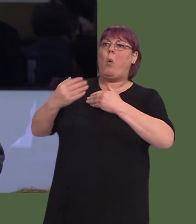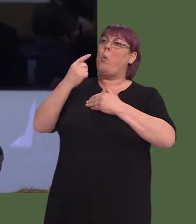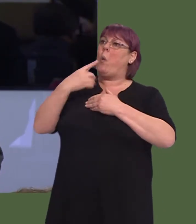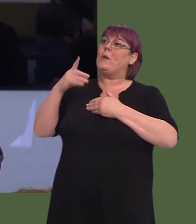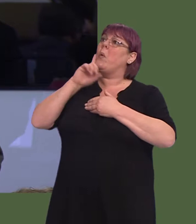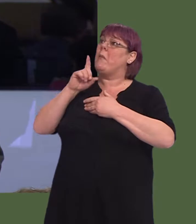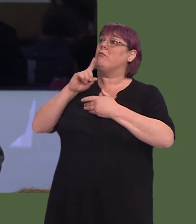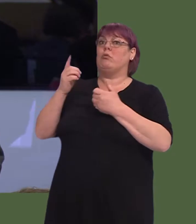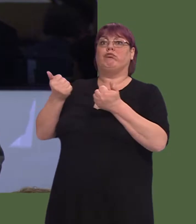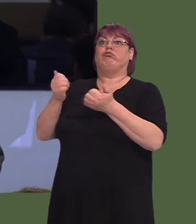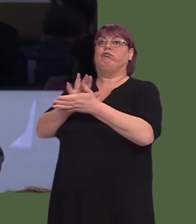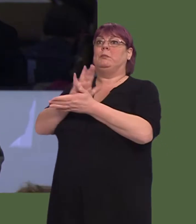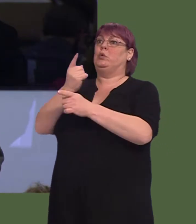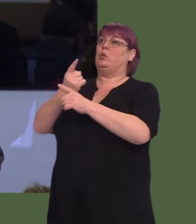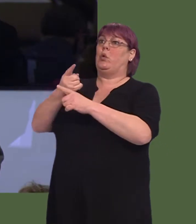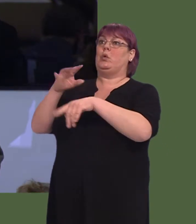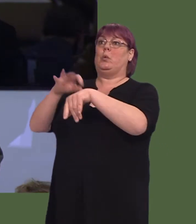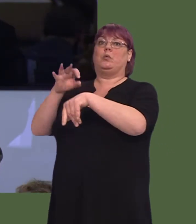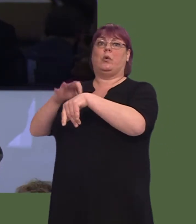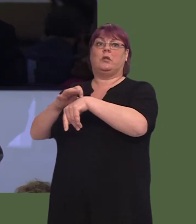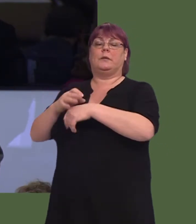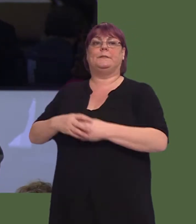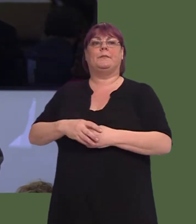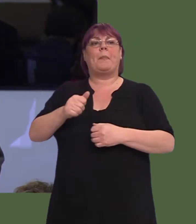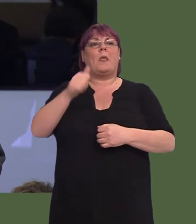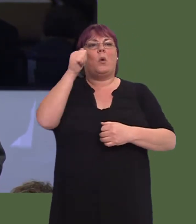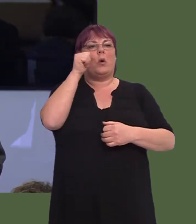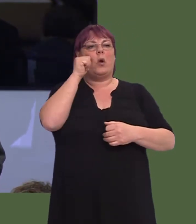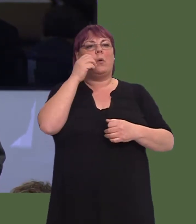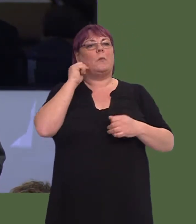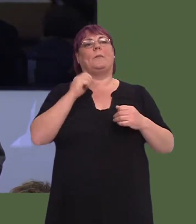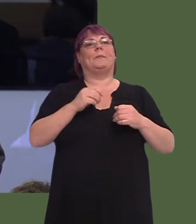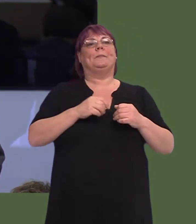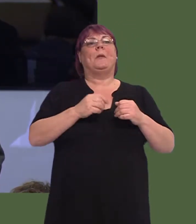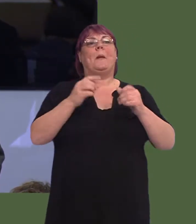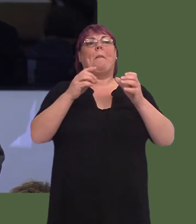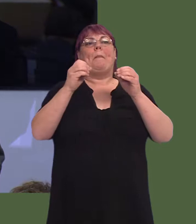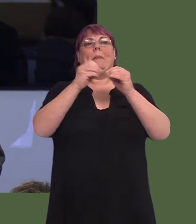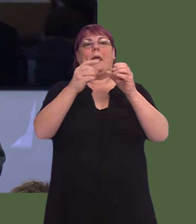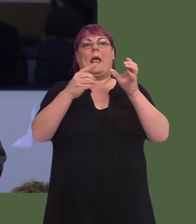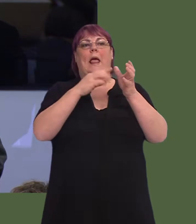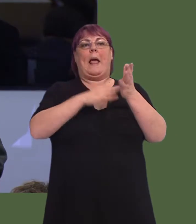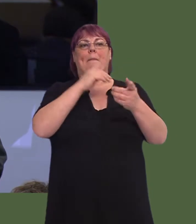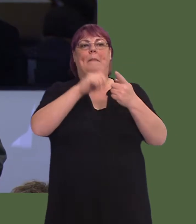Twice as many BAME women as white women said that better knowledge about the test and its